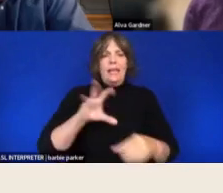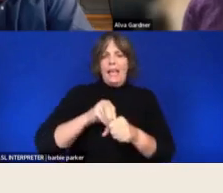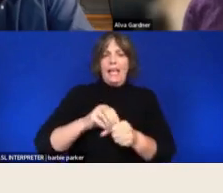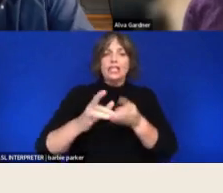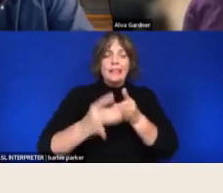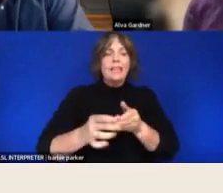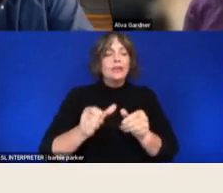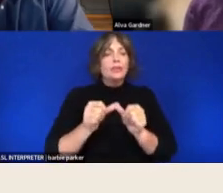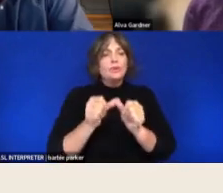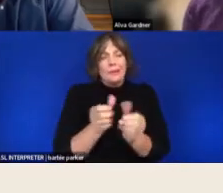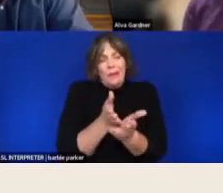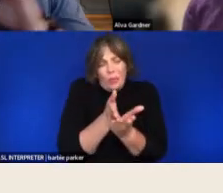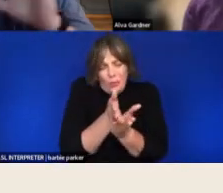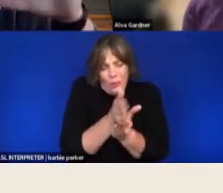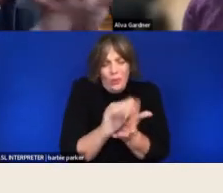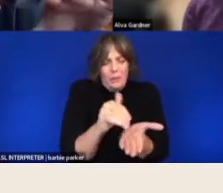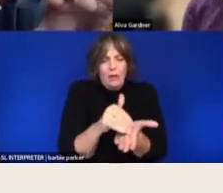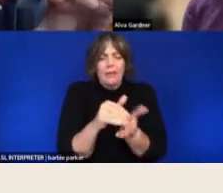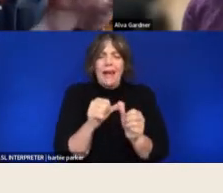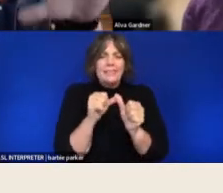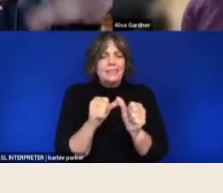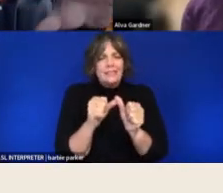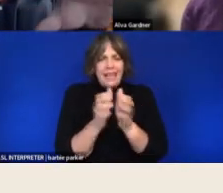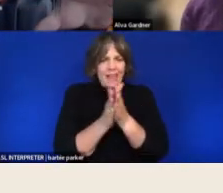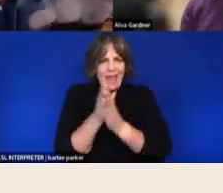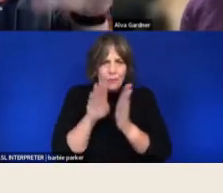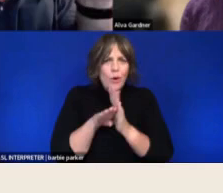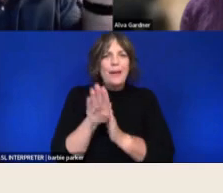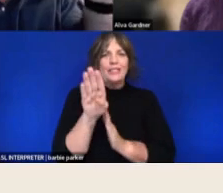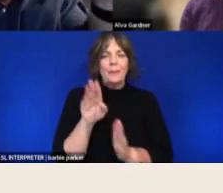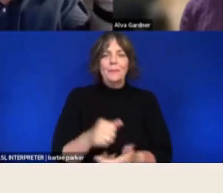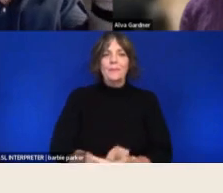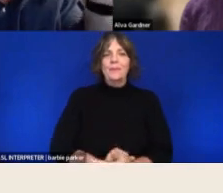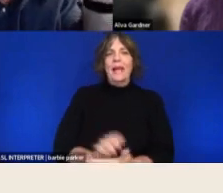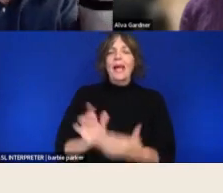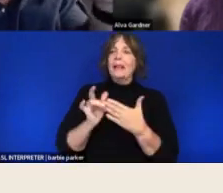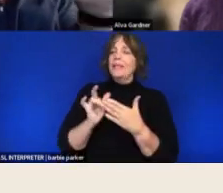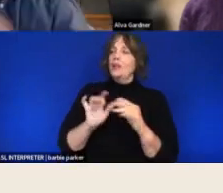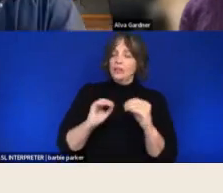helps us sustain the momentum. Leaders at the organizational level, leaders at the state